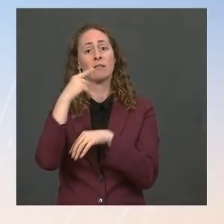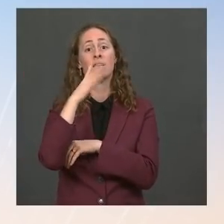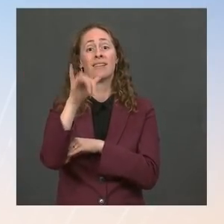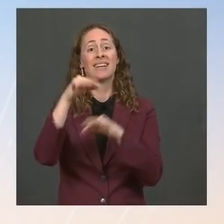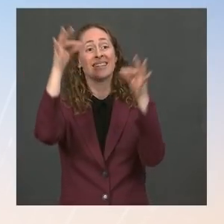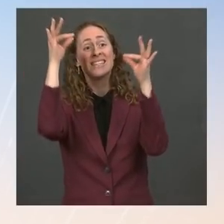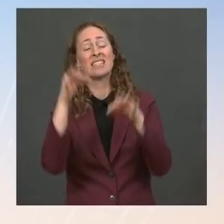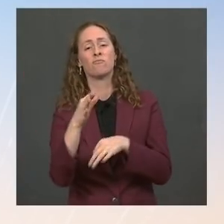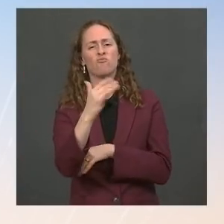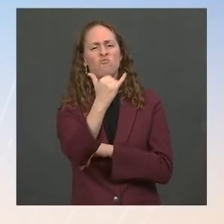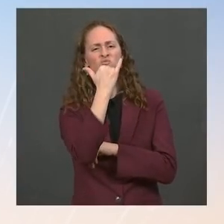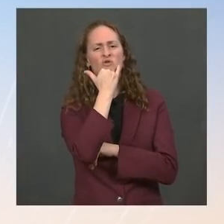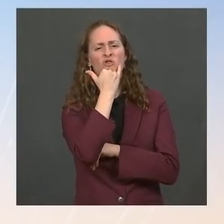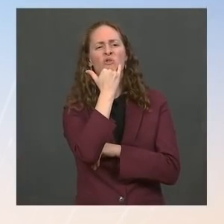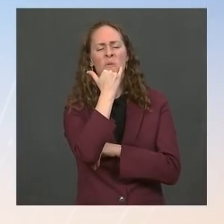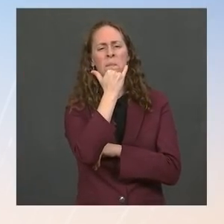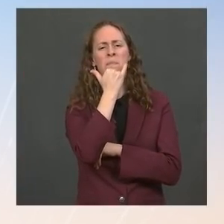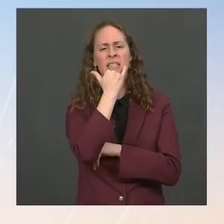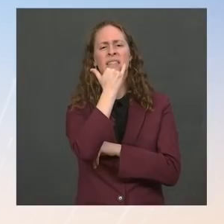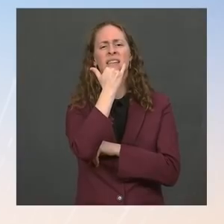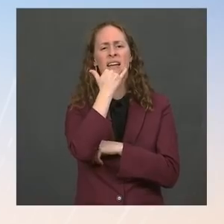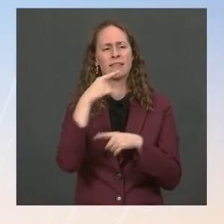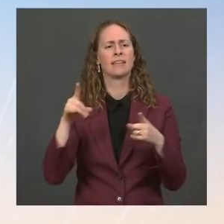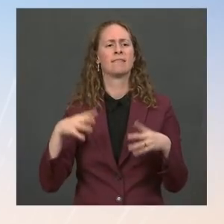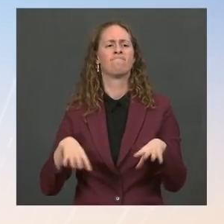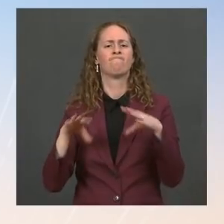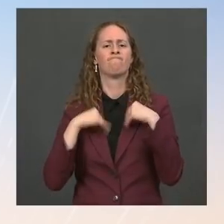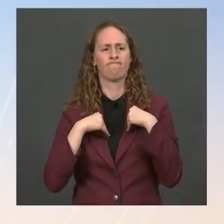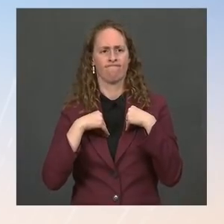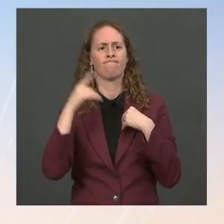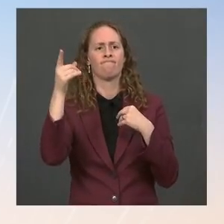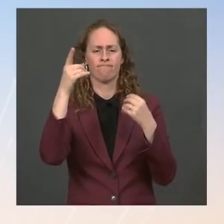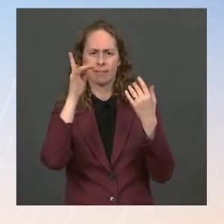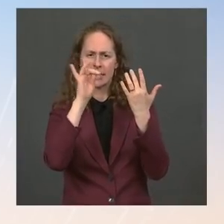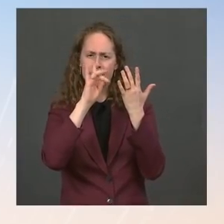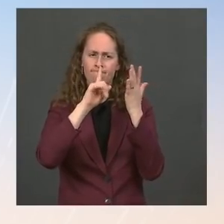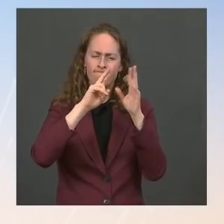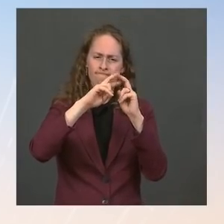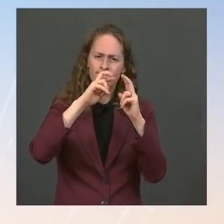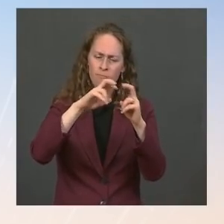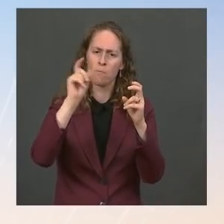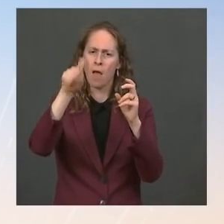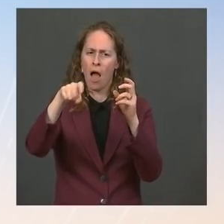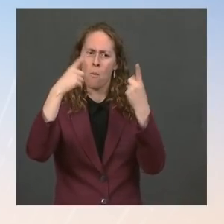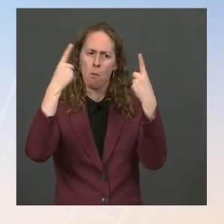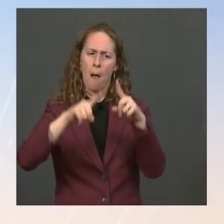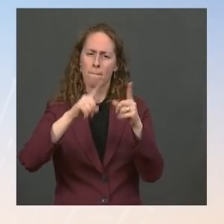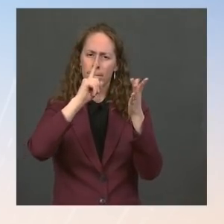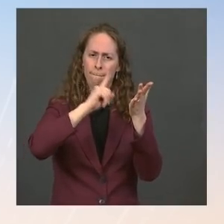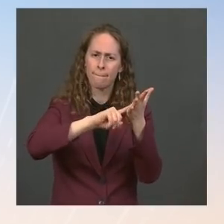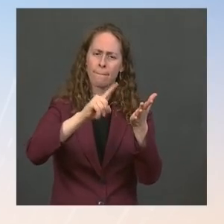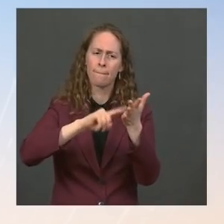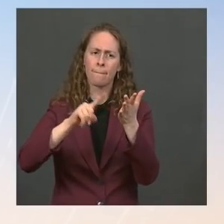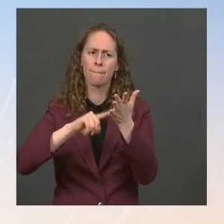as I noted before, a thorough review of the investigation just completed by U.S. Central Command, including the degree to which the investigation considered